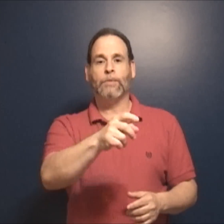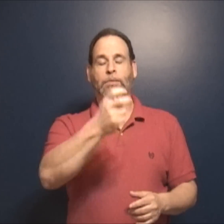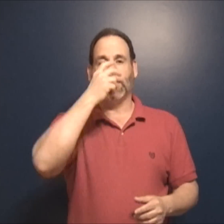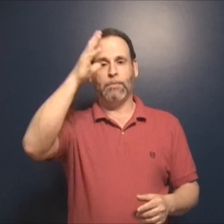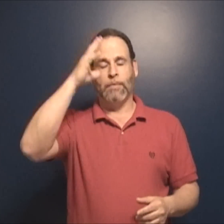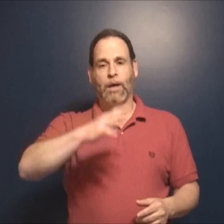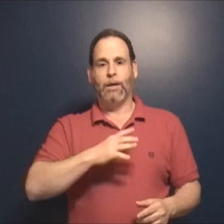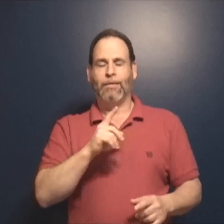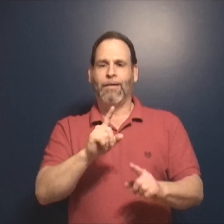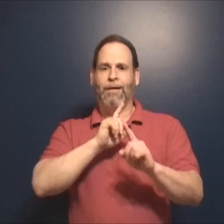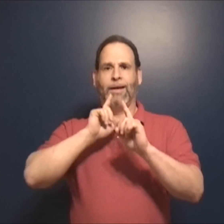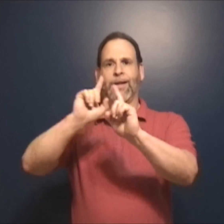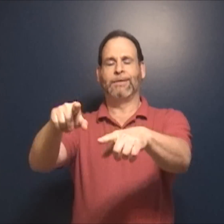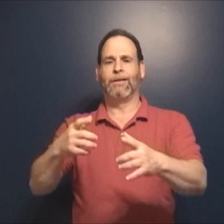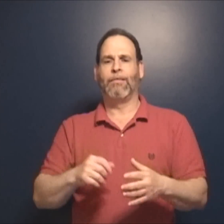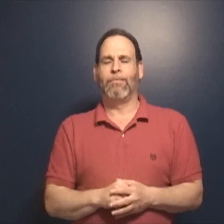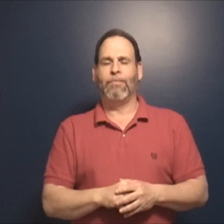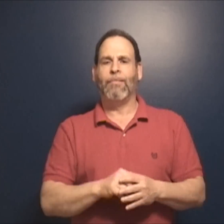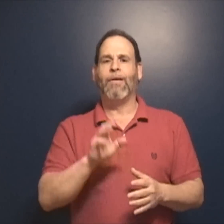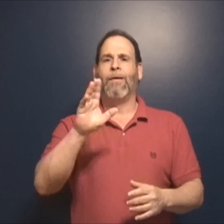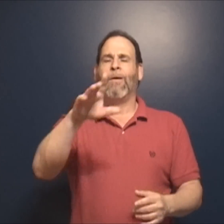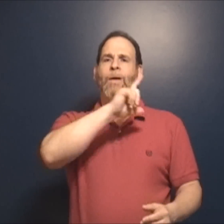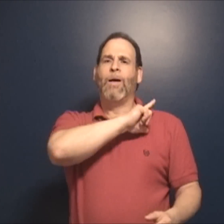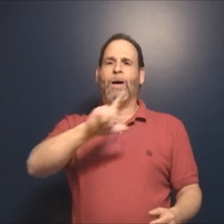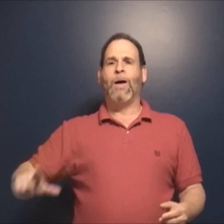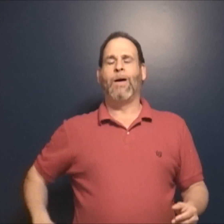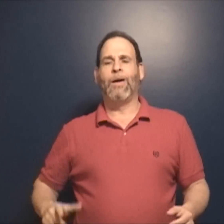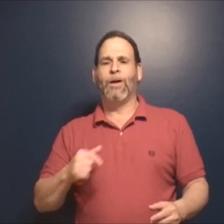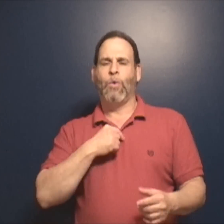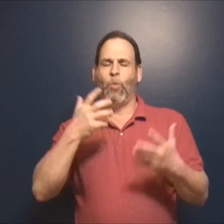The blind man answered him, 'Lord, I want to see again.'